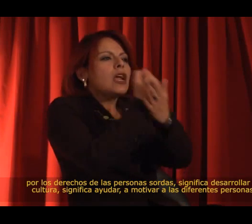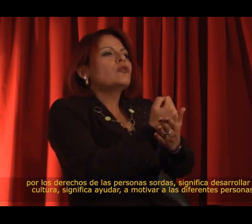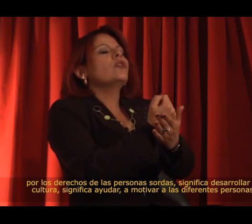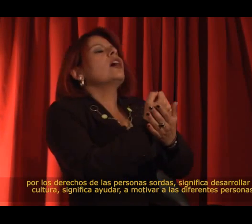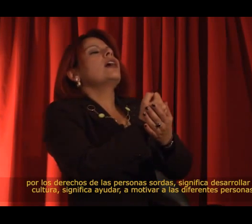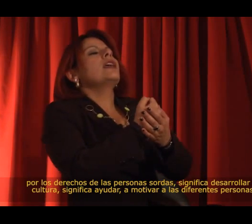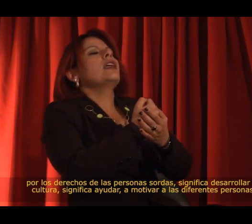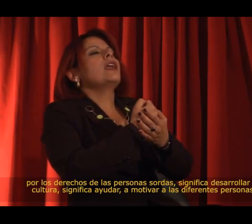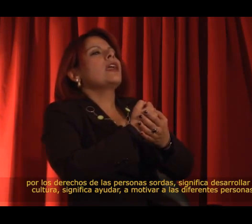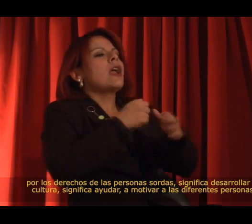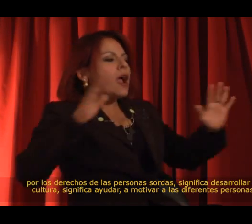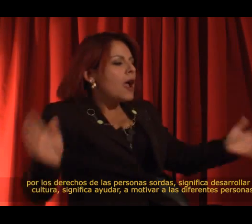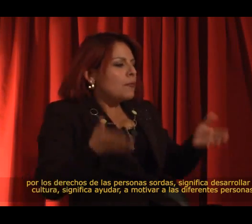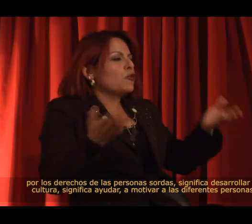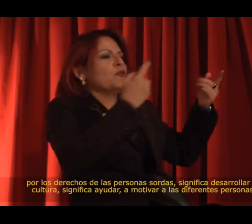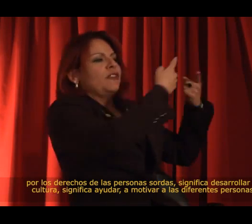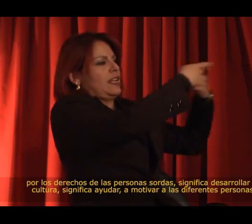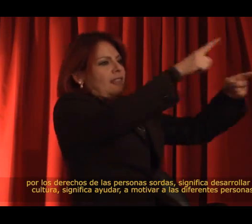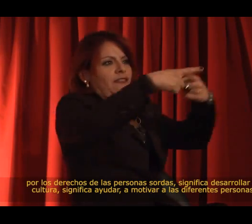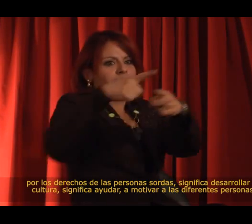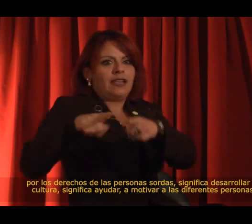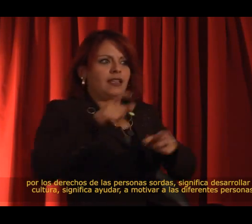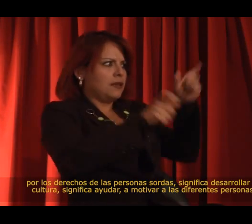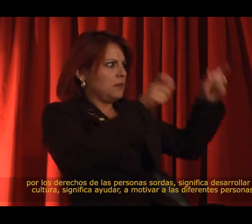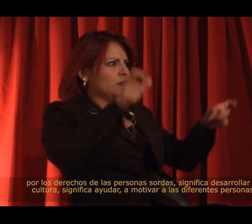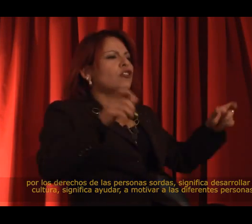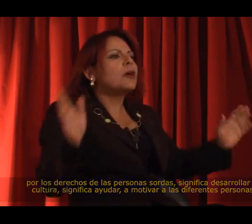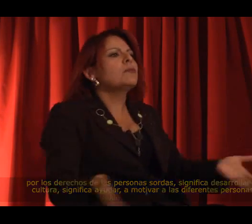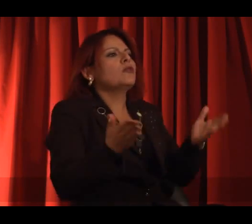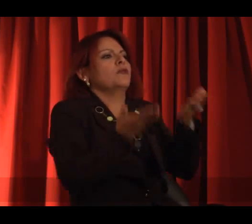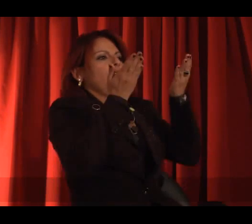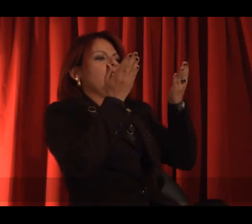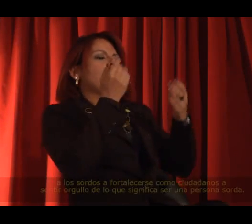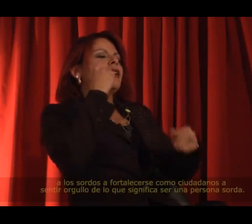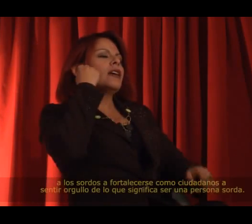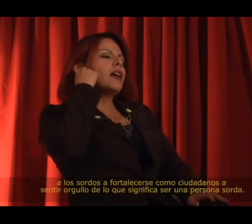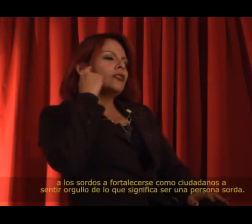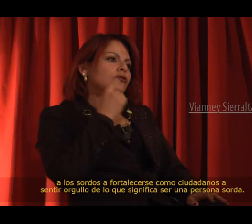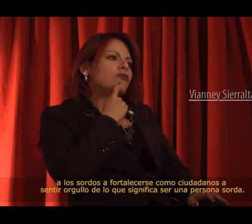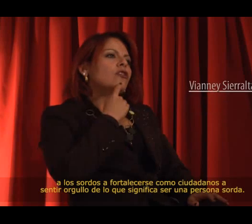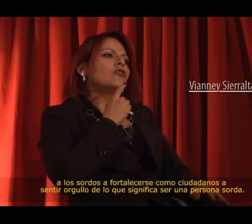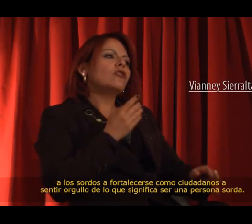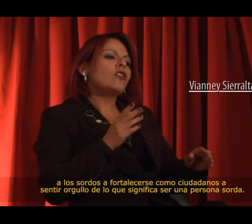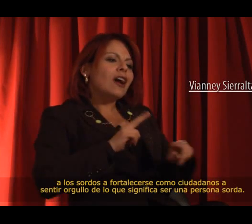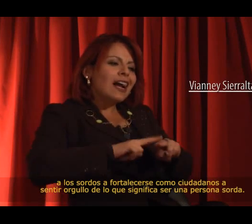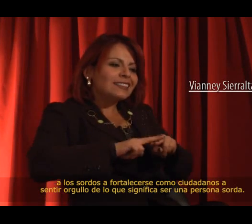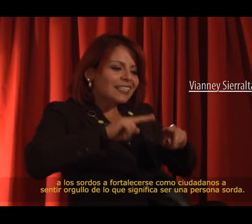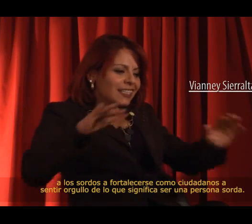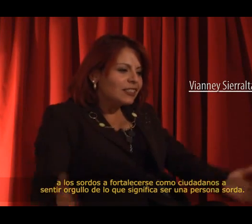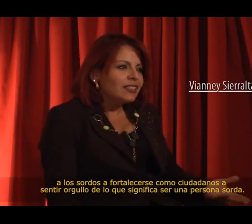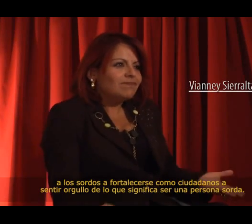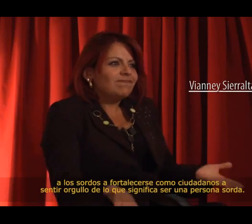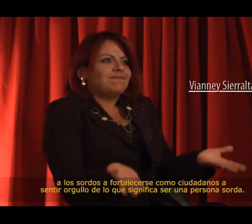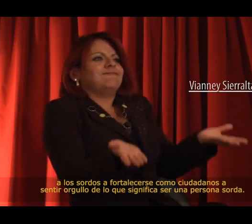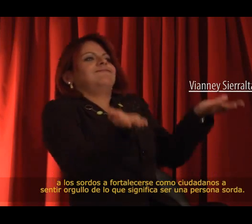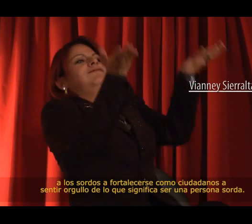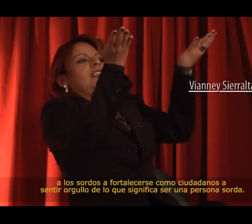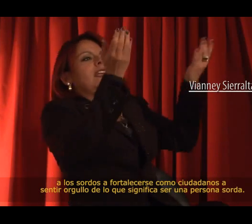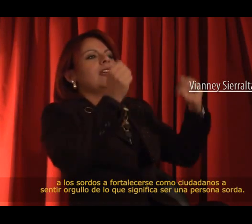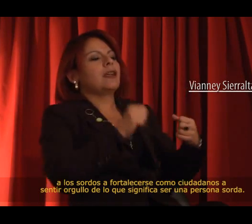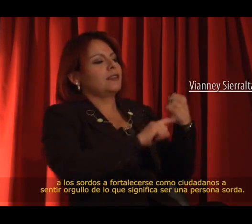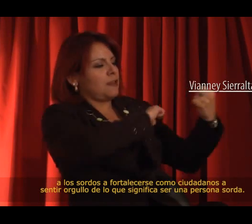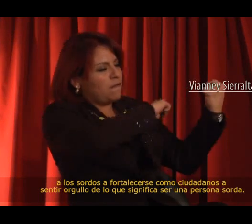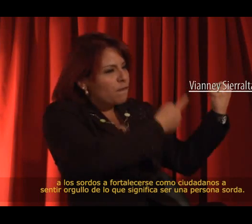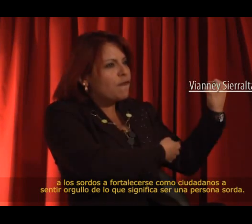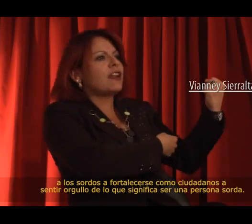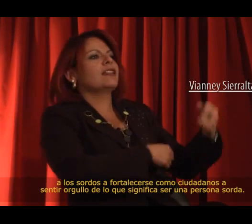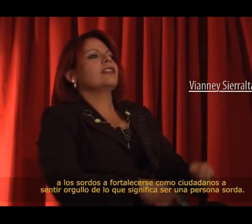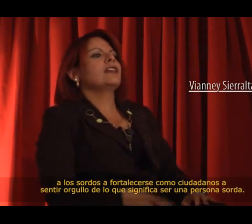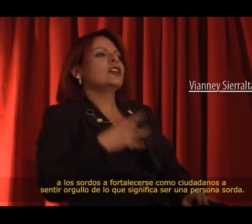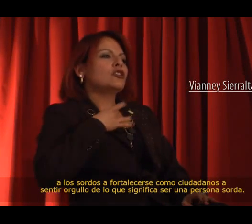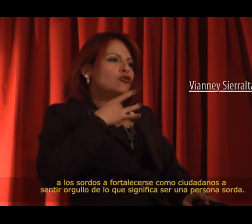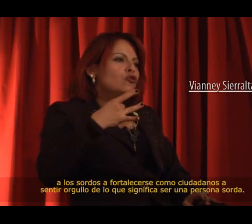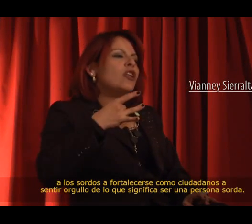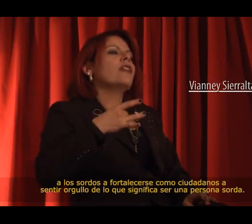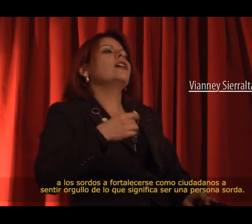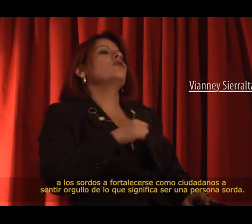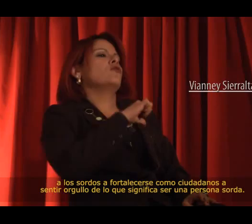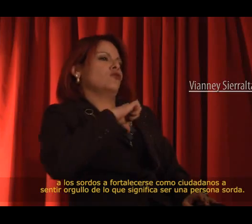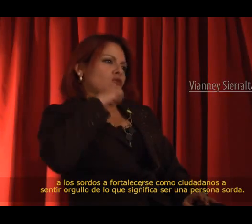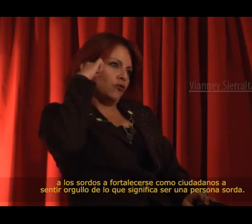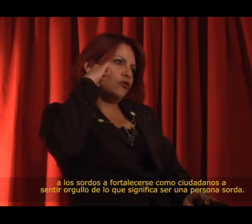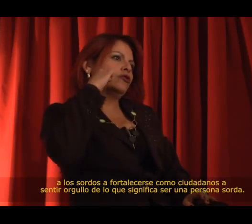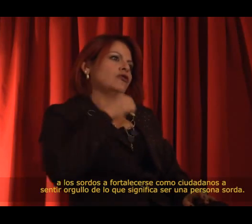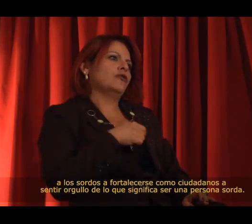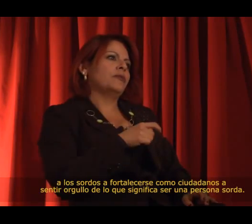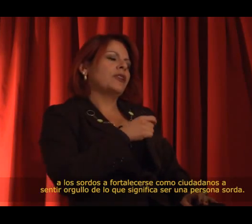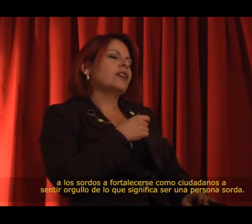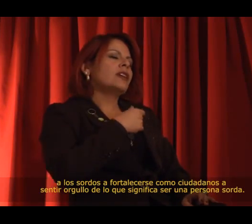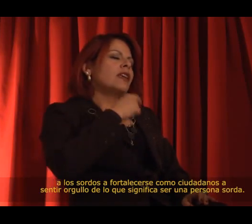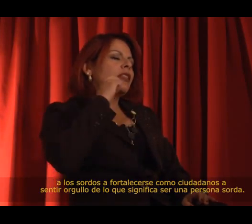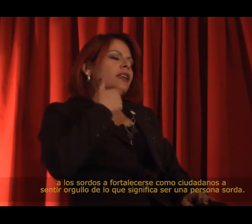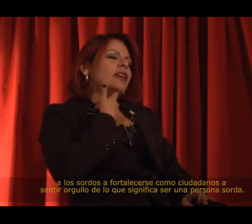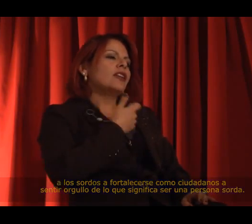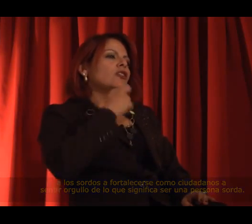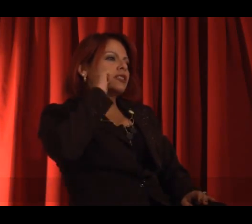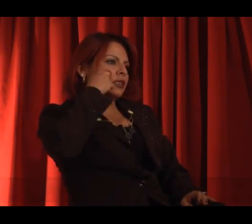helping and motivating different people to help the deaf to strengthen themselves as citizens to feel proud of what it means to be a deaf person.